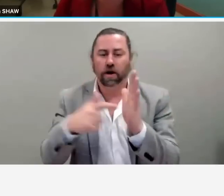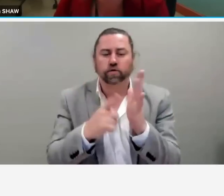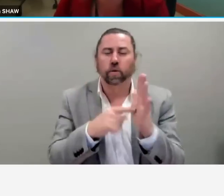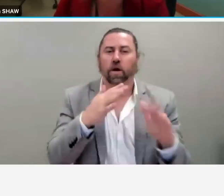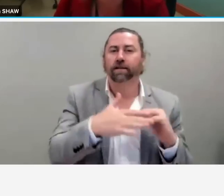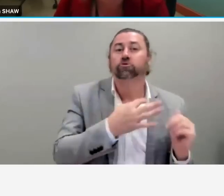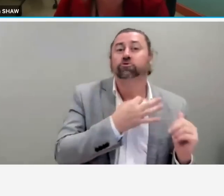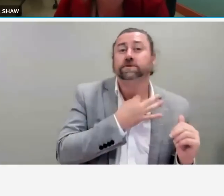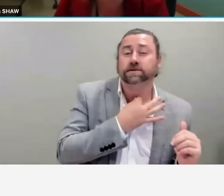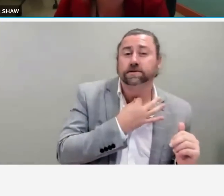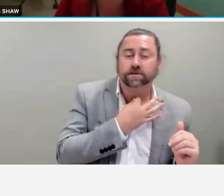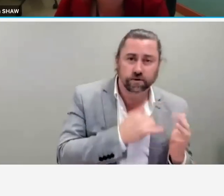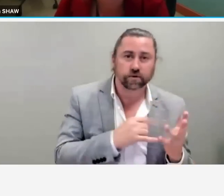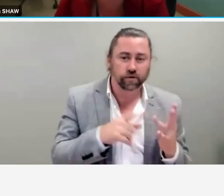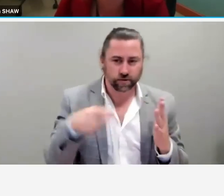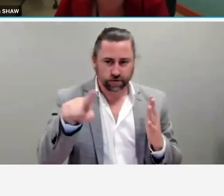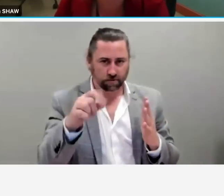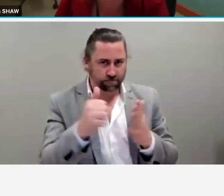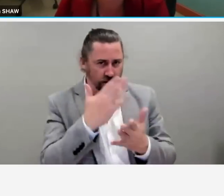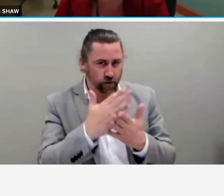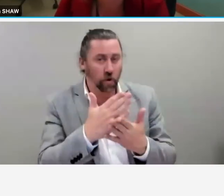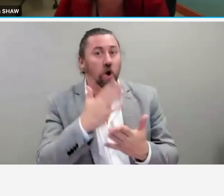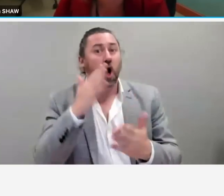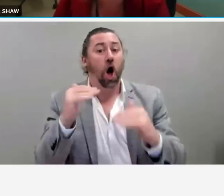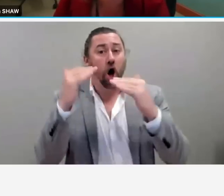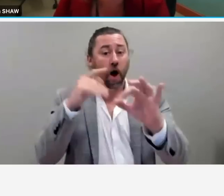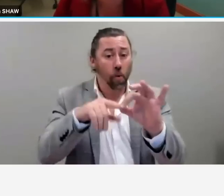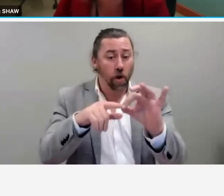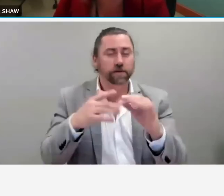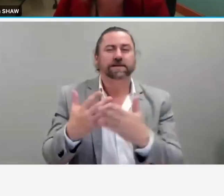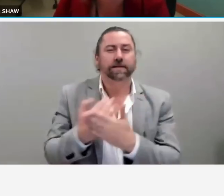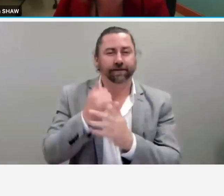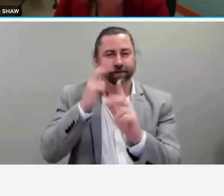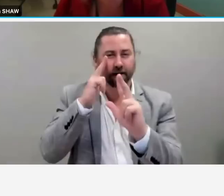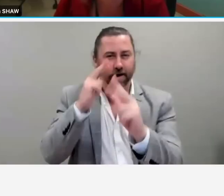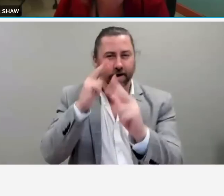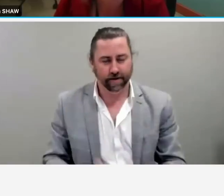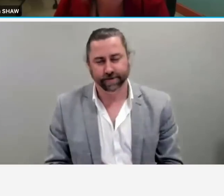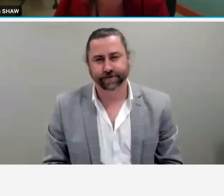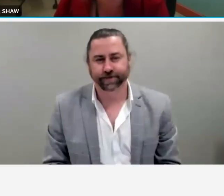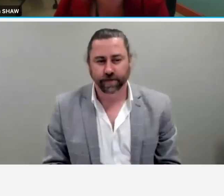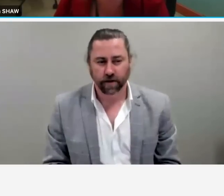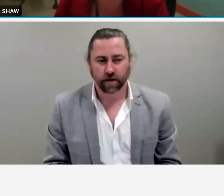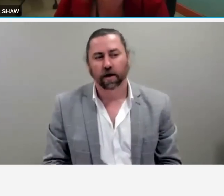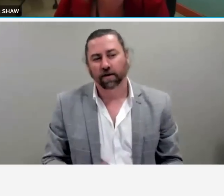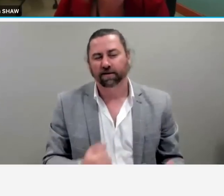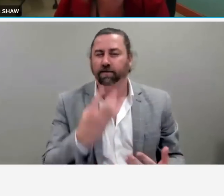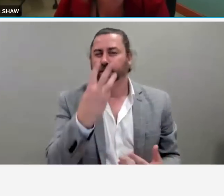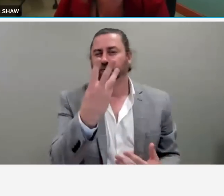that older Australians receive high quality and safe care. So these will be applied across three stages.